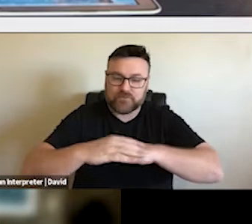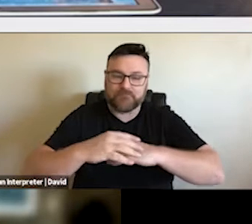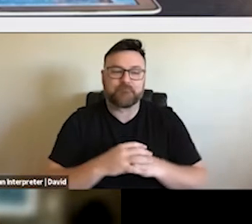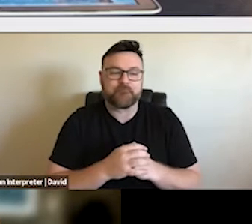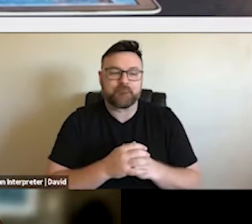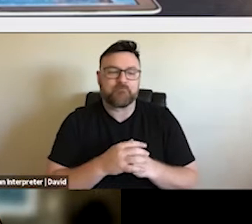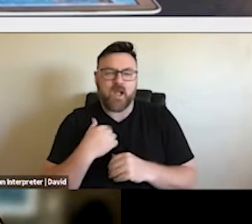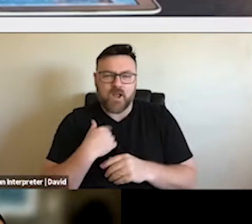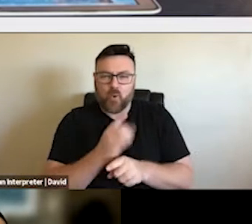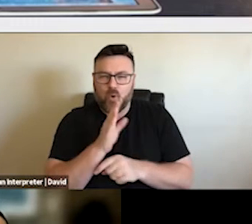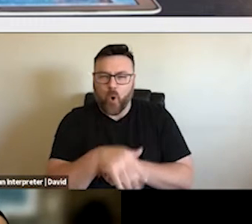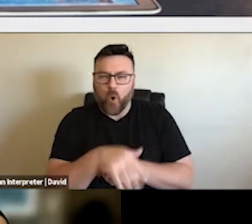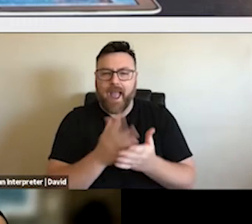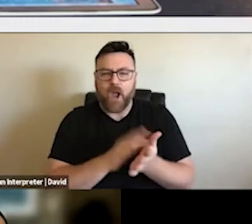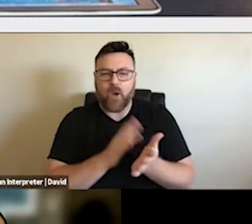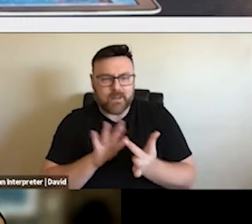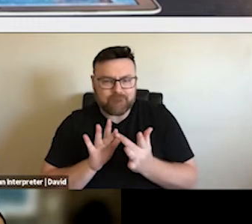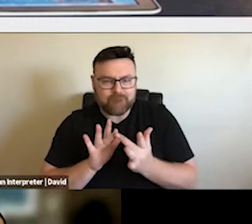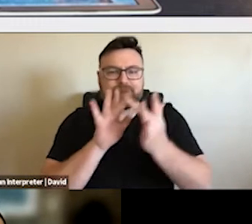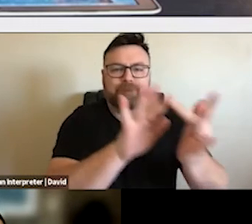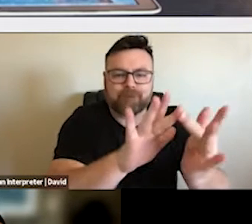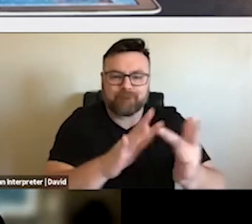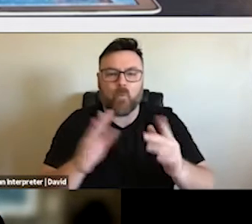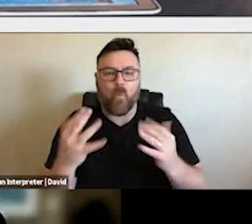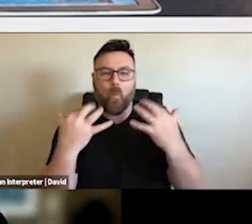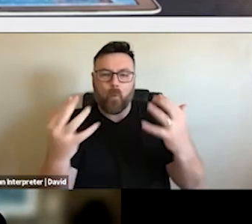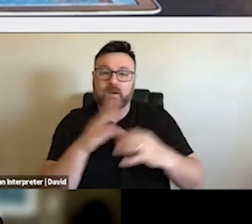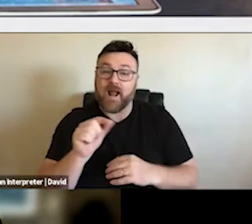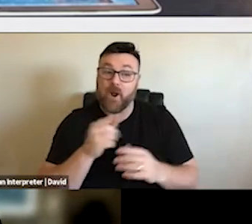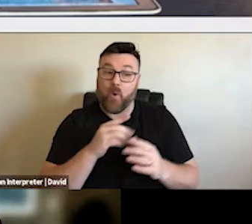at home today, which is a really important topic.